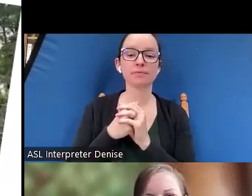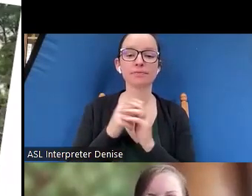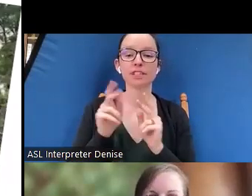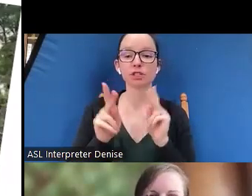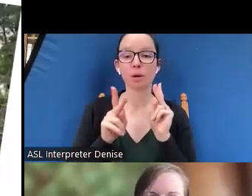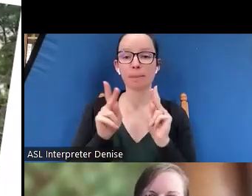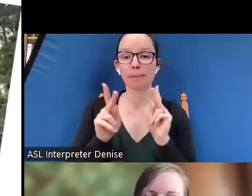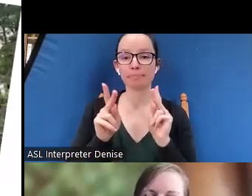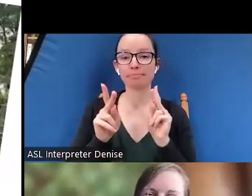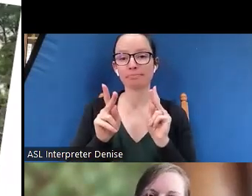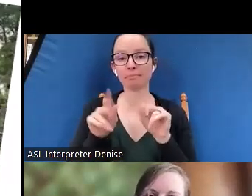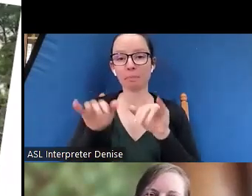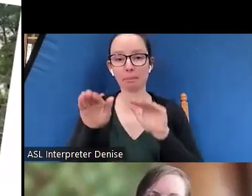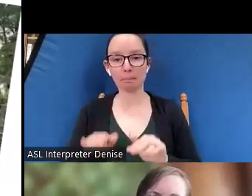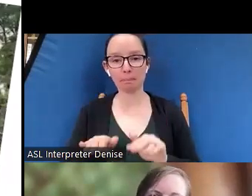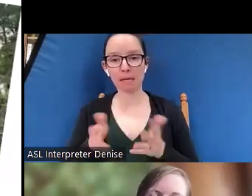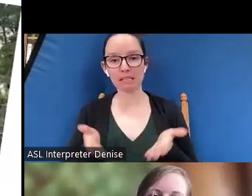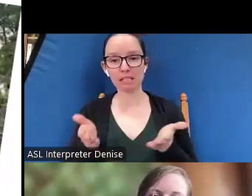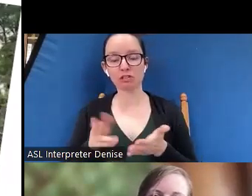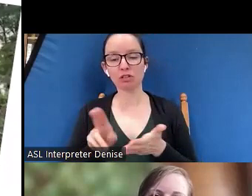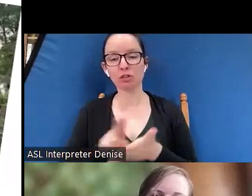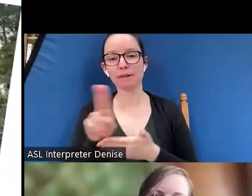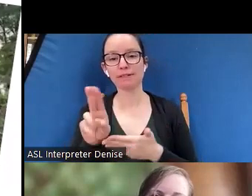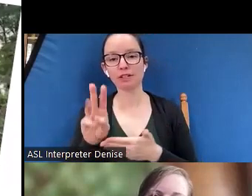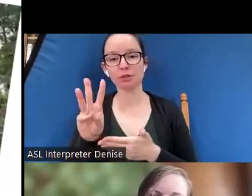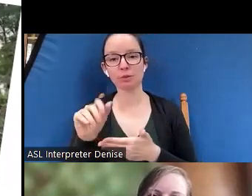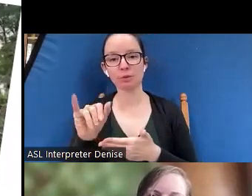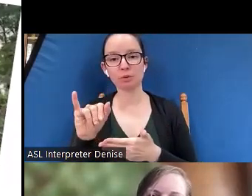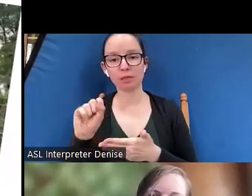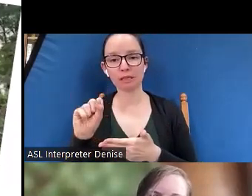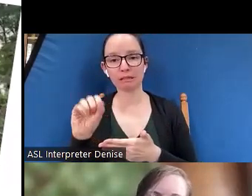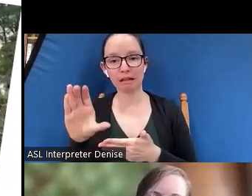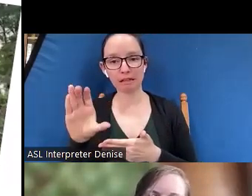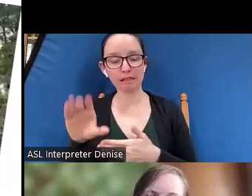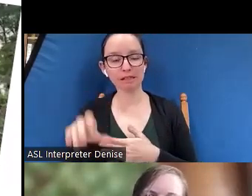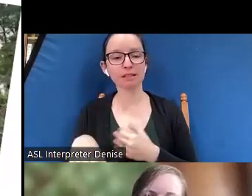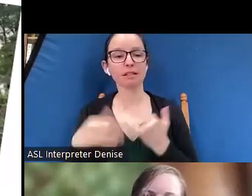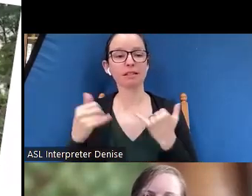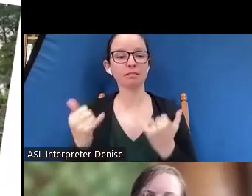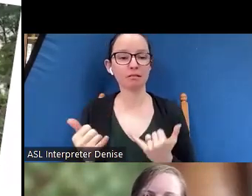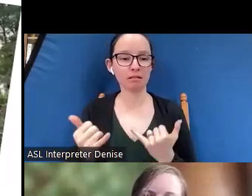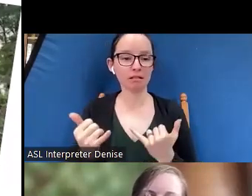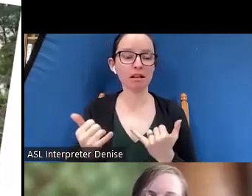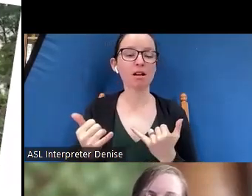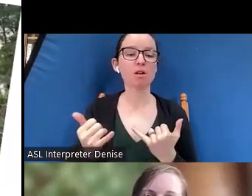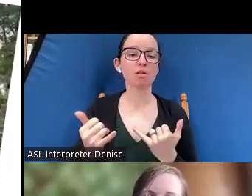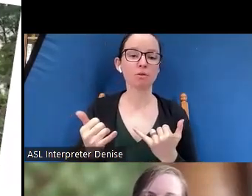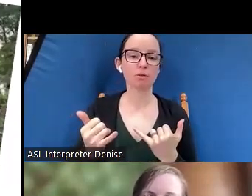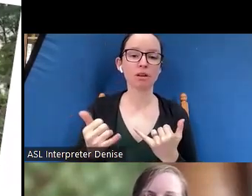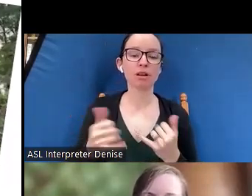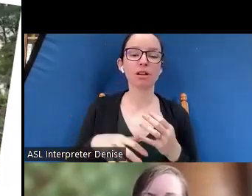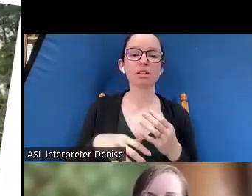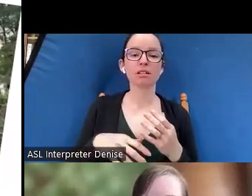Extension kind of looking at now that as of 20/21 was when our project was funded.